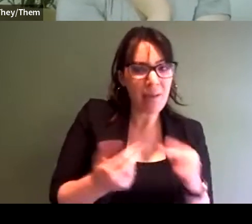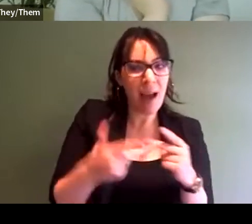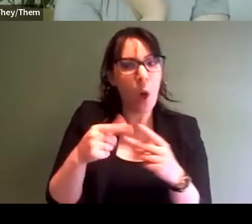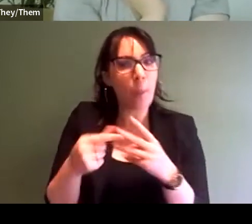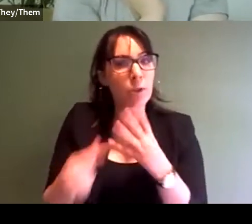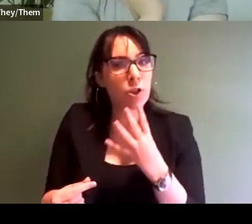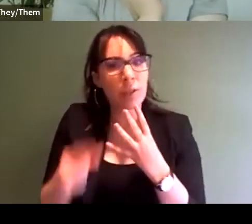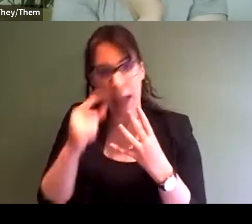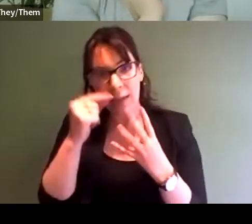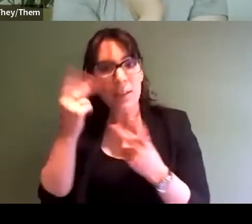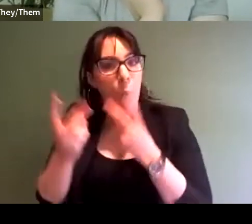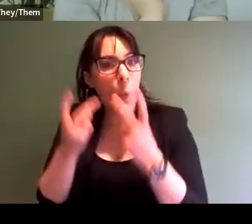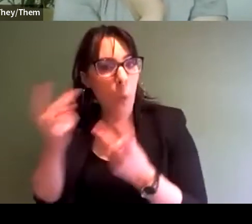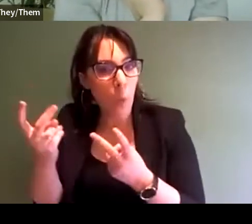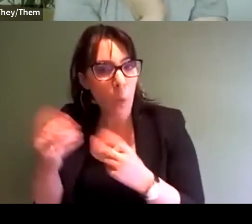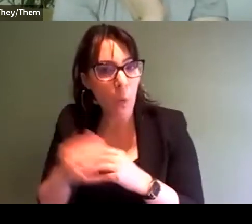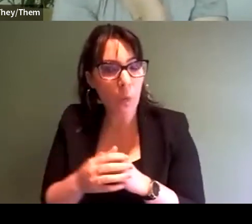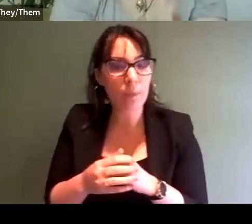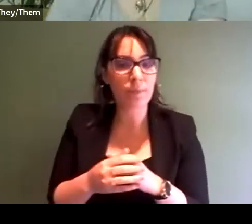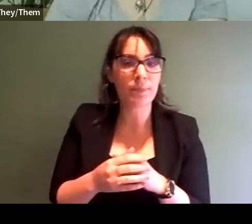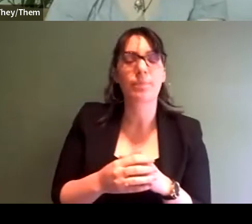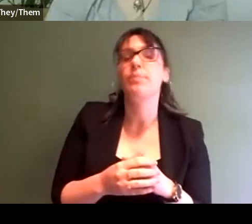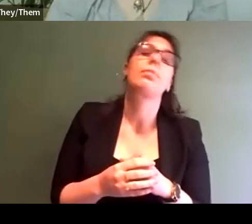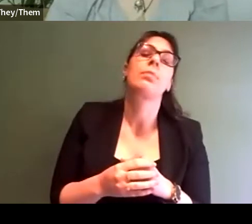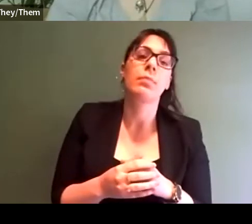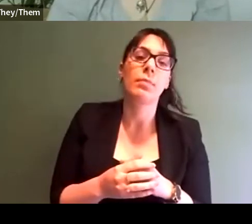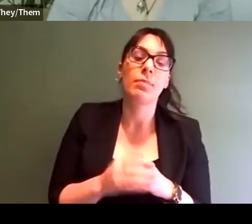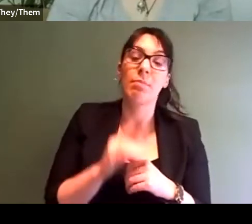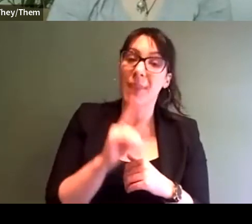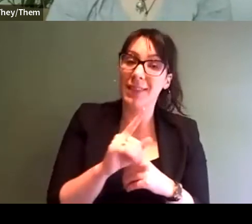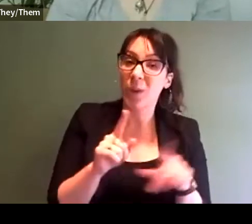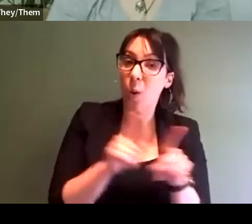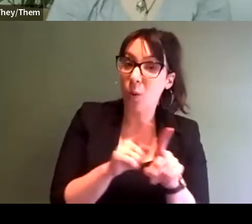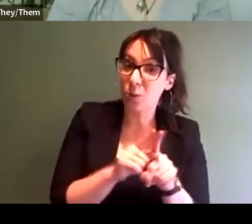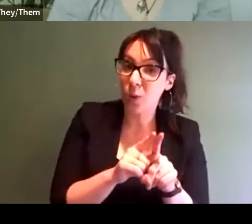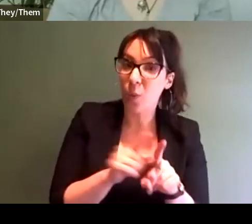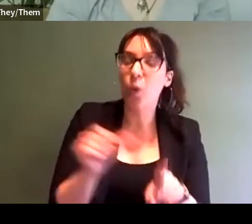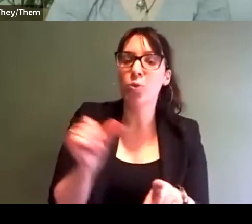And then lastly, I'm always asking.